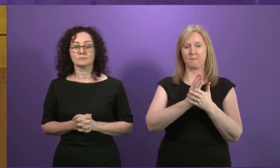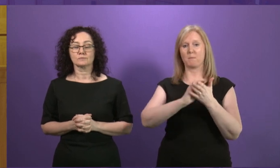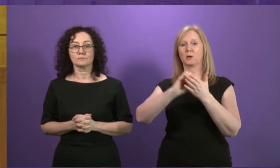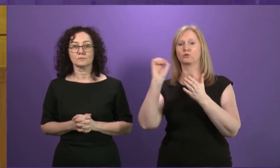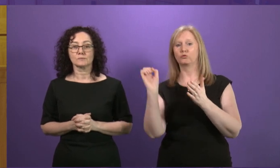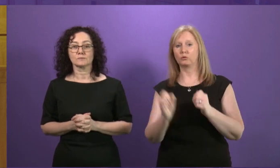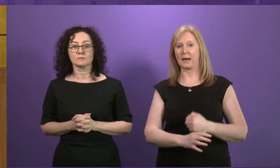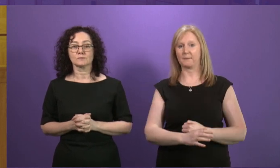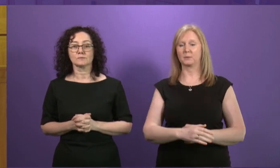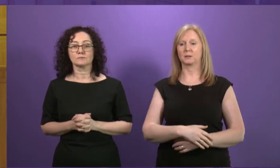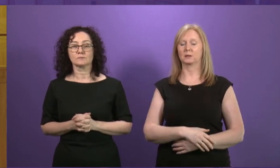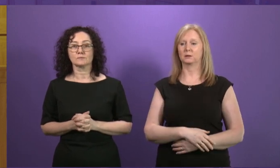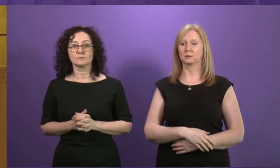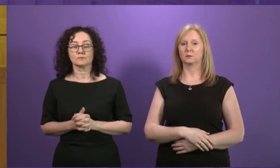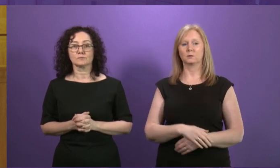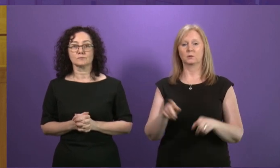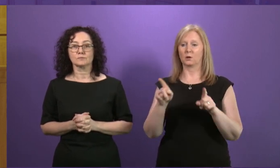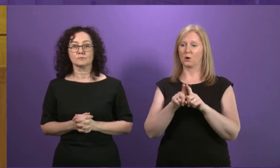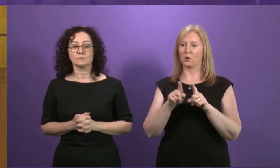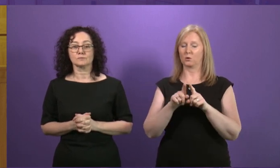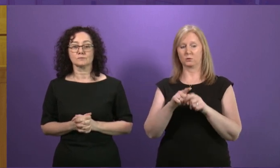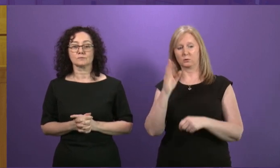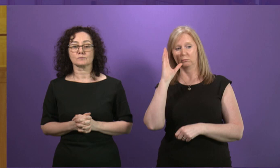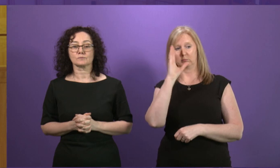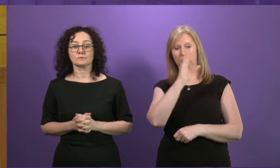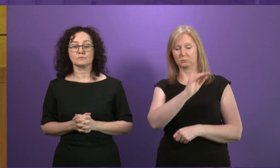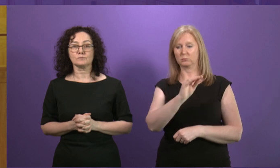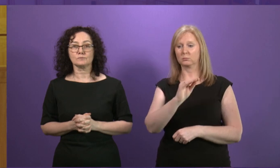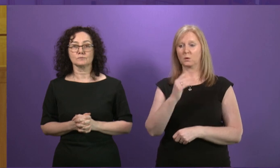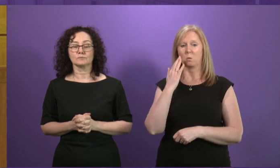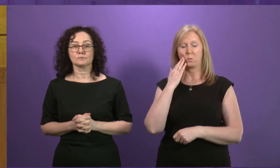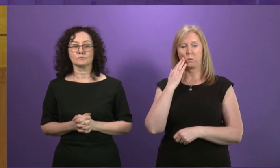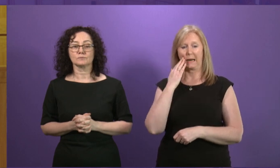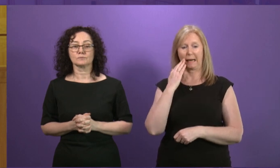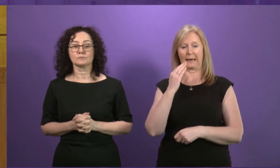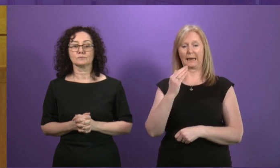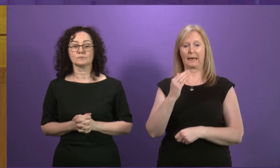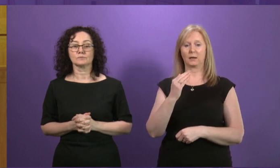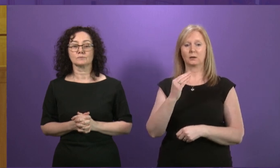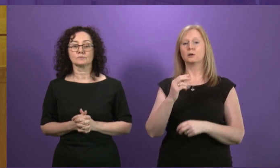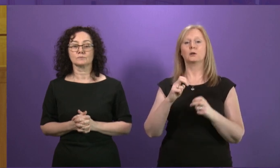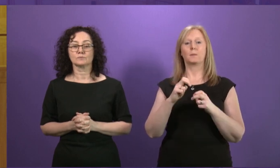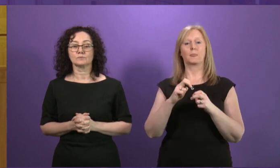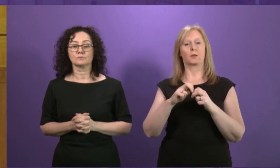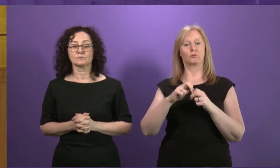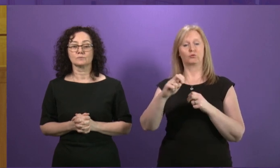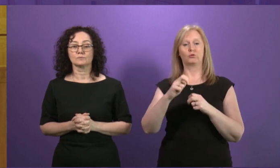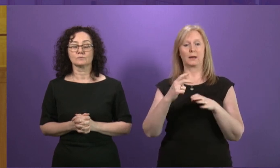Will she confirm when the fatally flawed Railway Policing (Scotland) Act 2017 will be repealed?